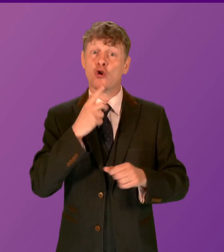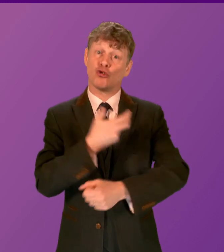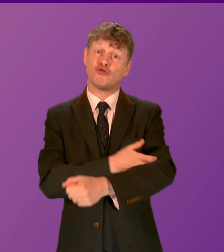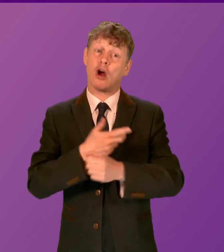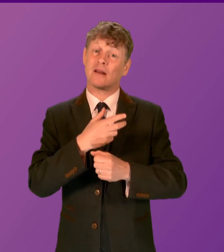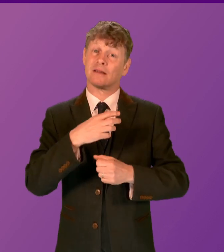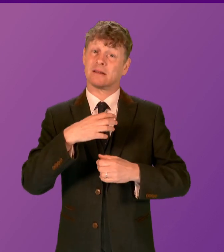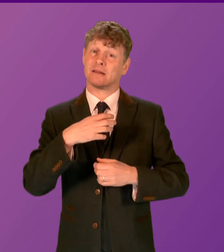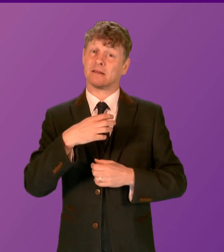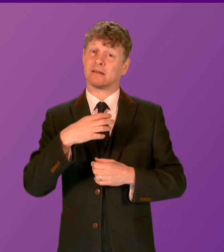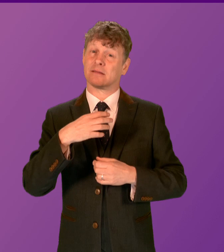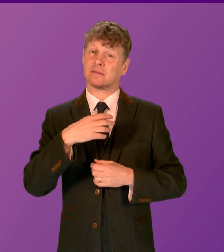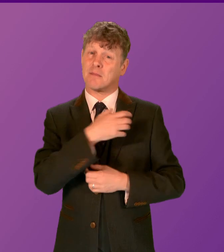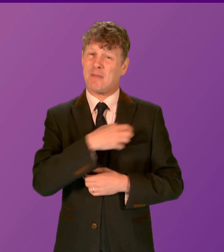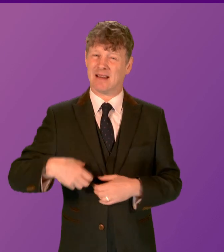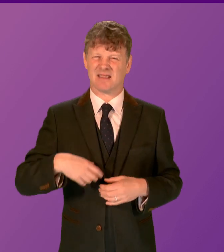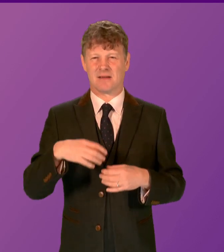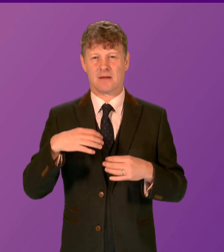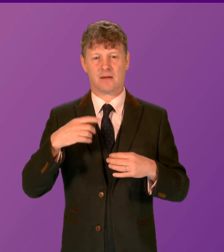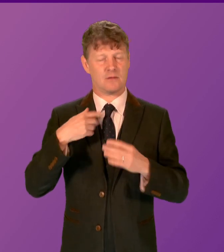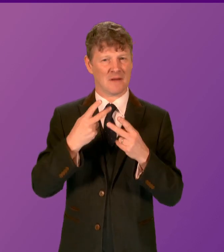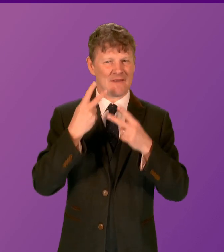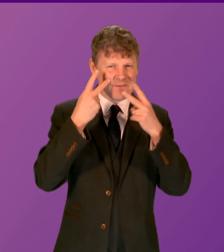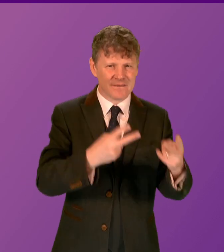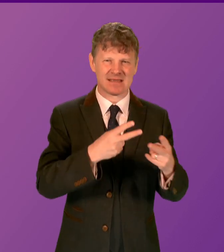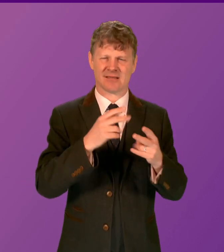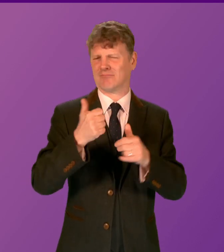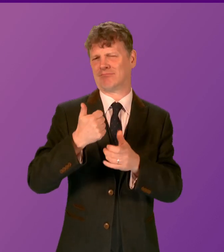and I, during our visit to the Bothy, which is an excellent community project based in